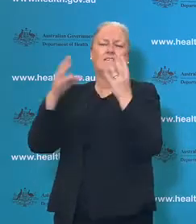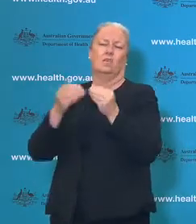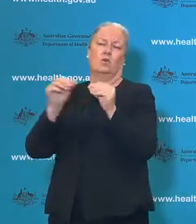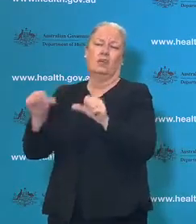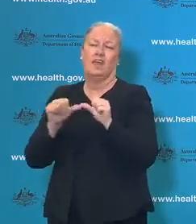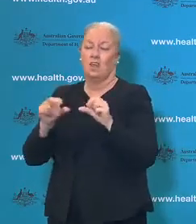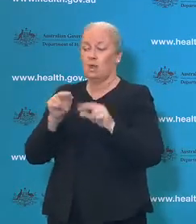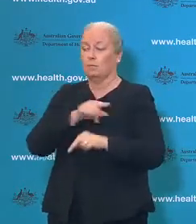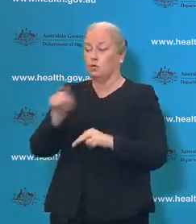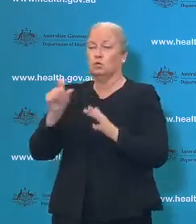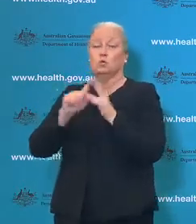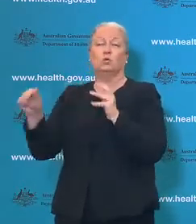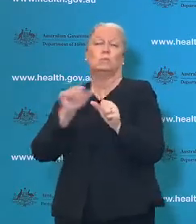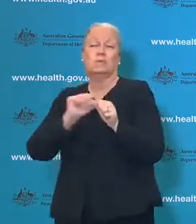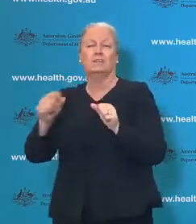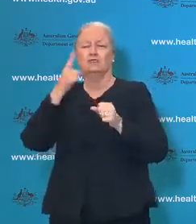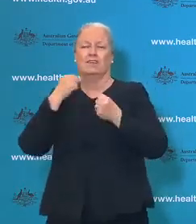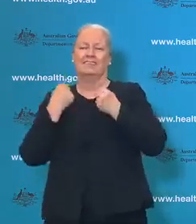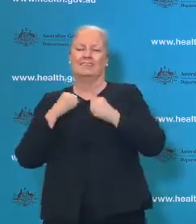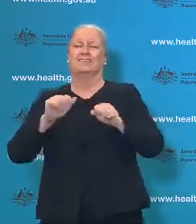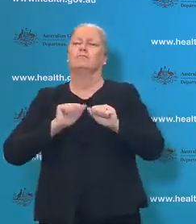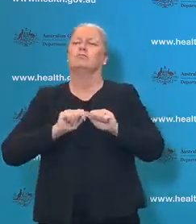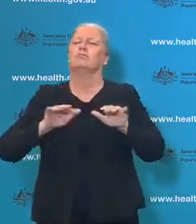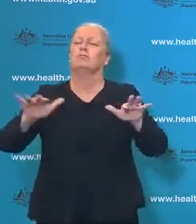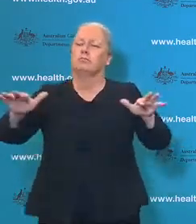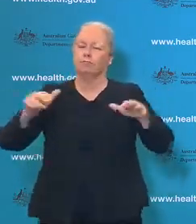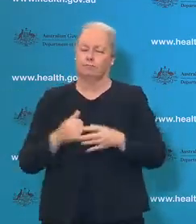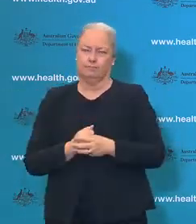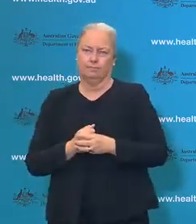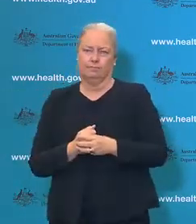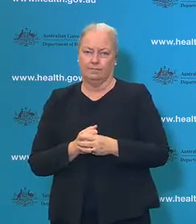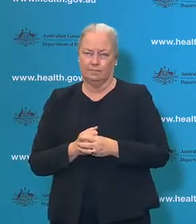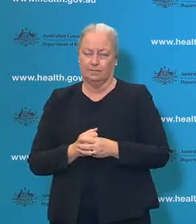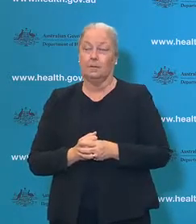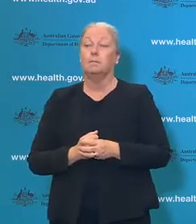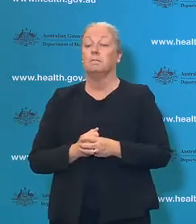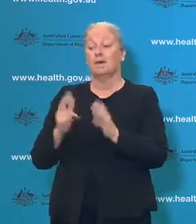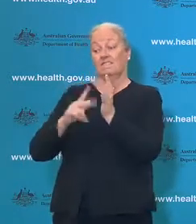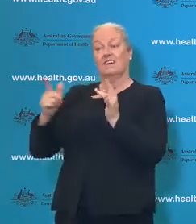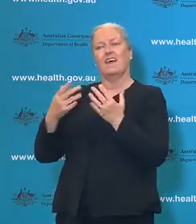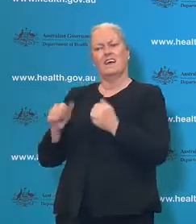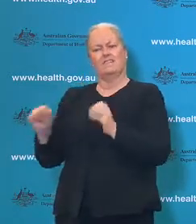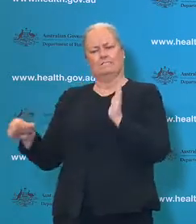COVID-19. By following the restrictions in place in Victoria you are protecting